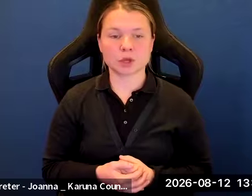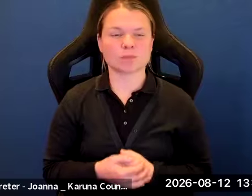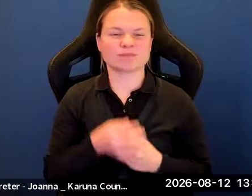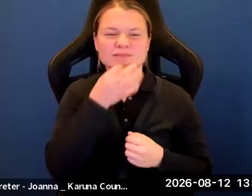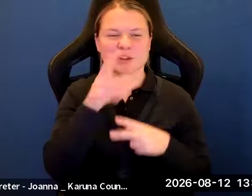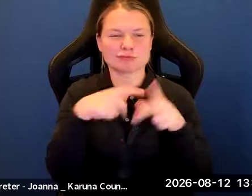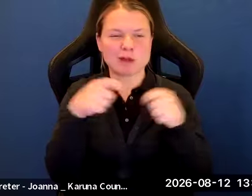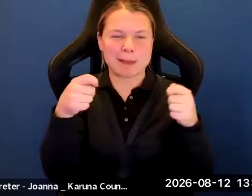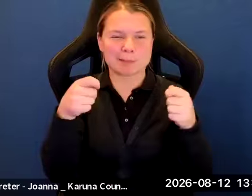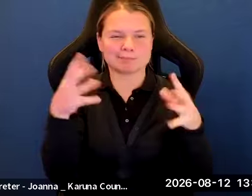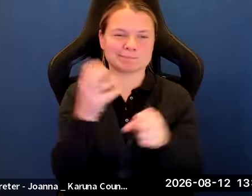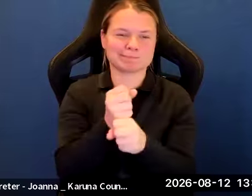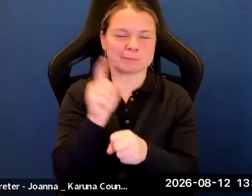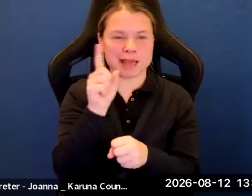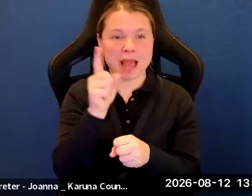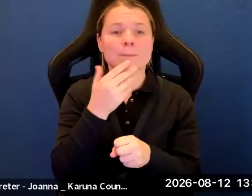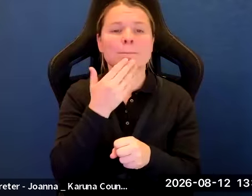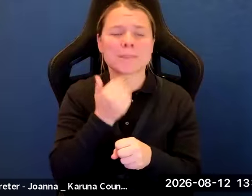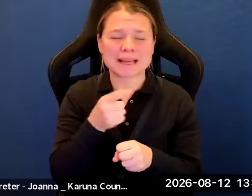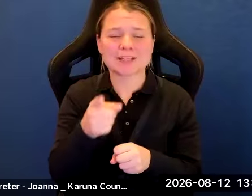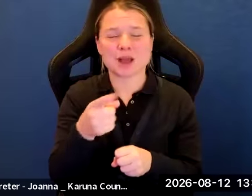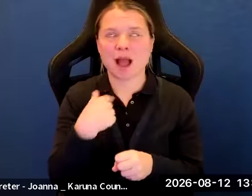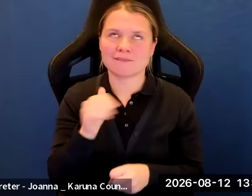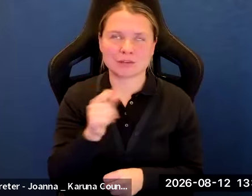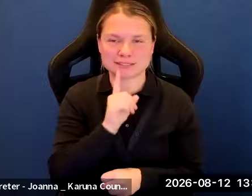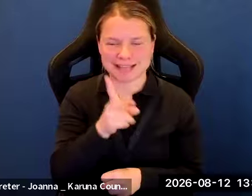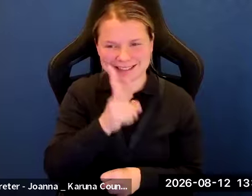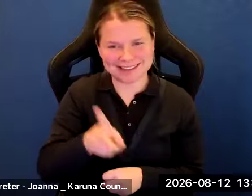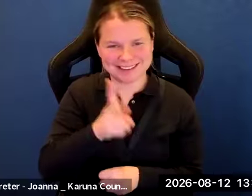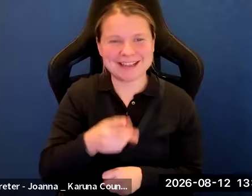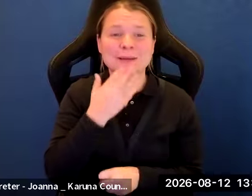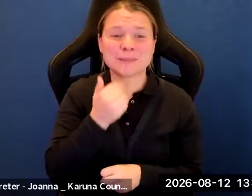Over to you, Catherine. CATHERINE: All right. So